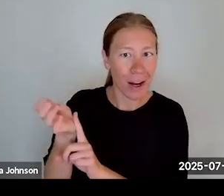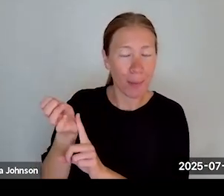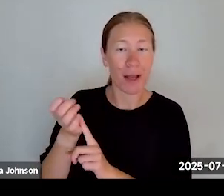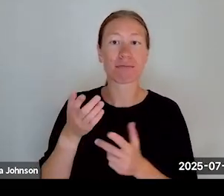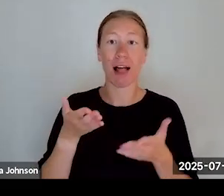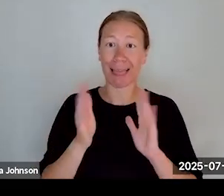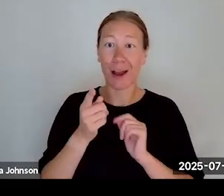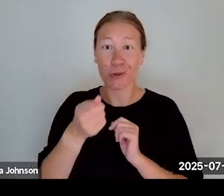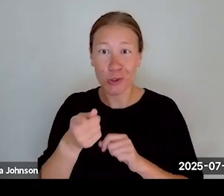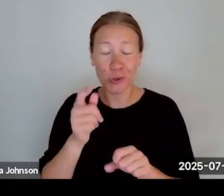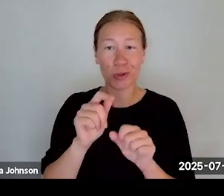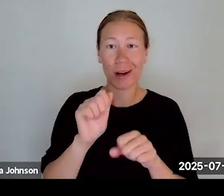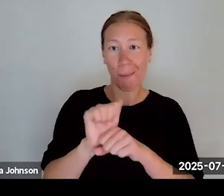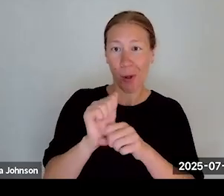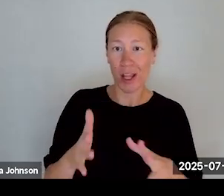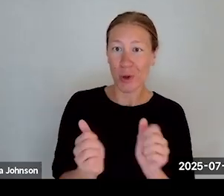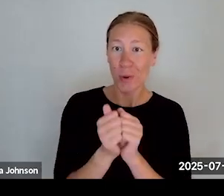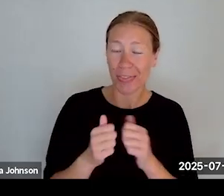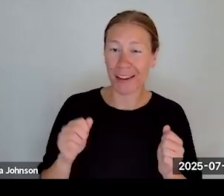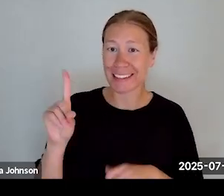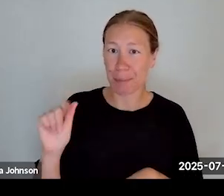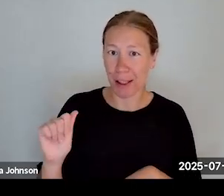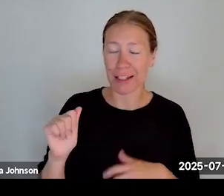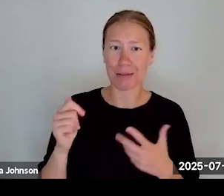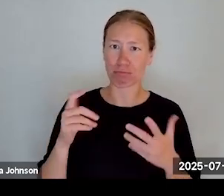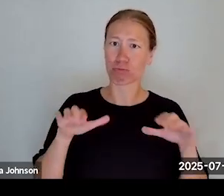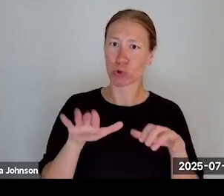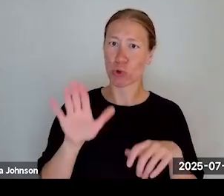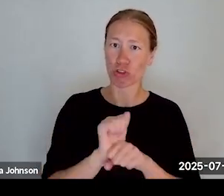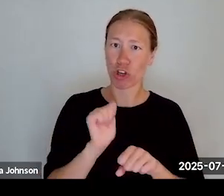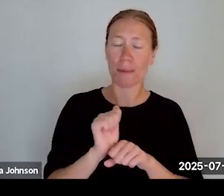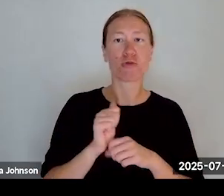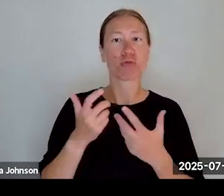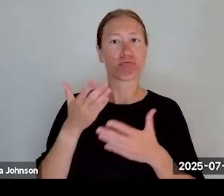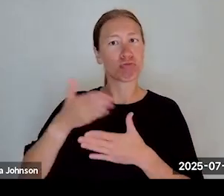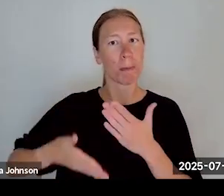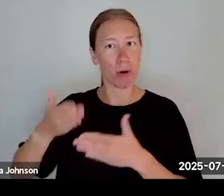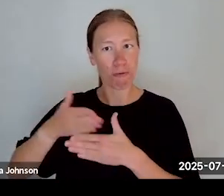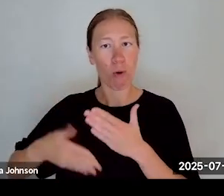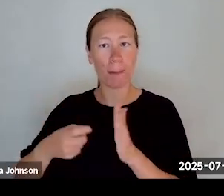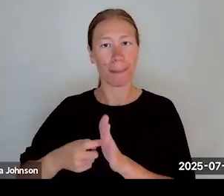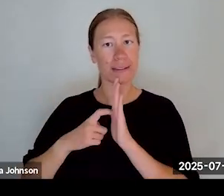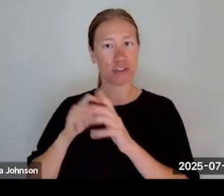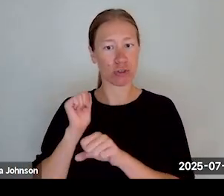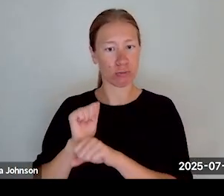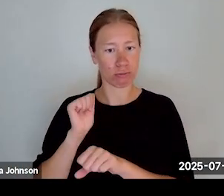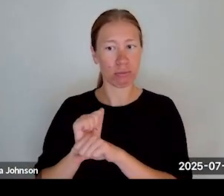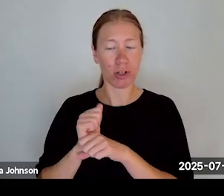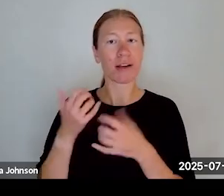who's qualified for your job to perform the essential functions of that job and also enjoy the benefits of your employment.